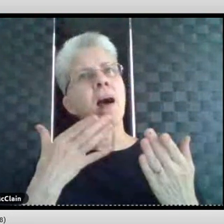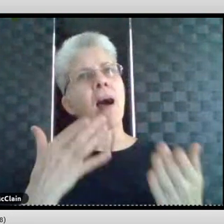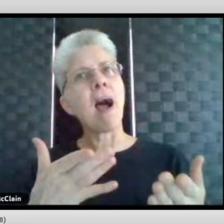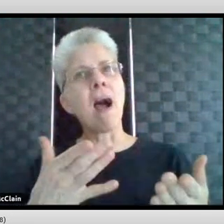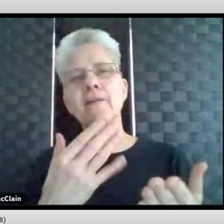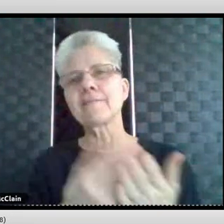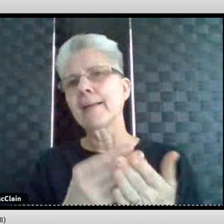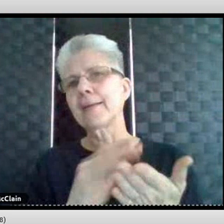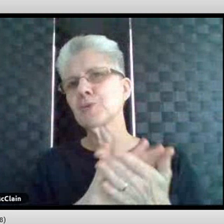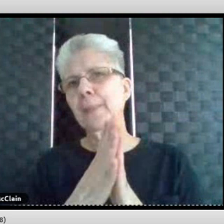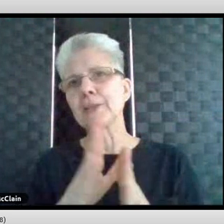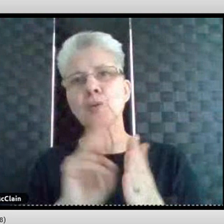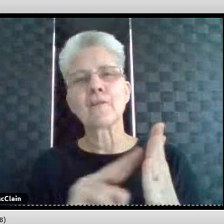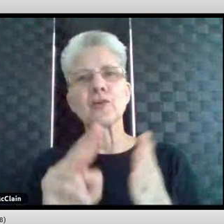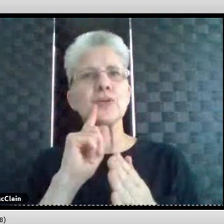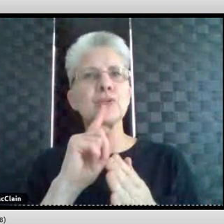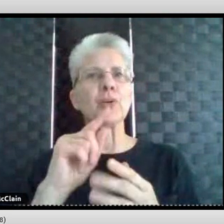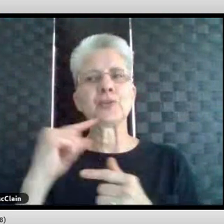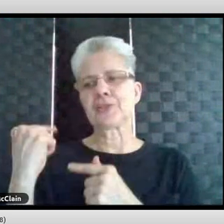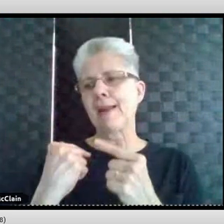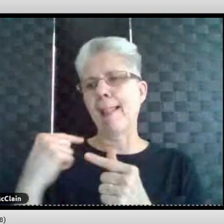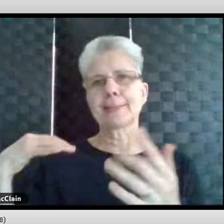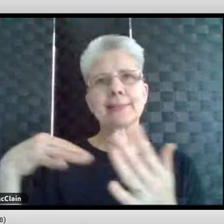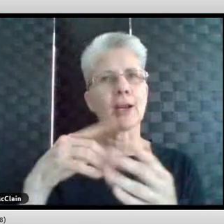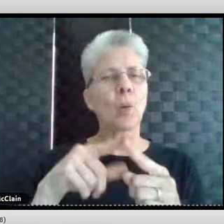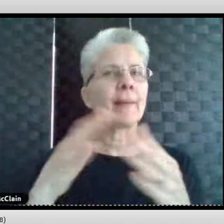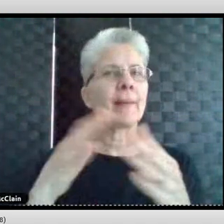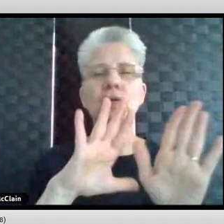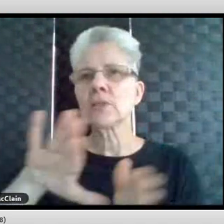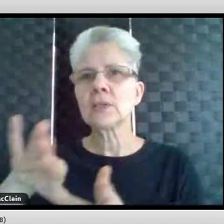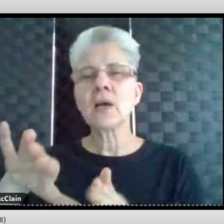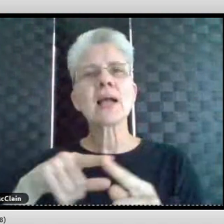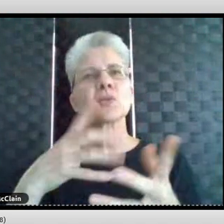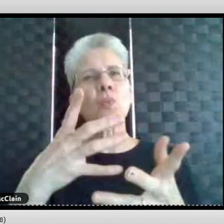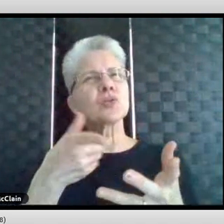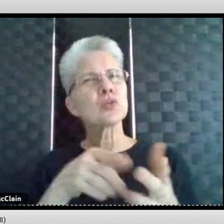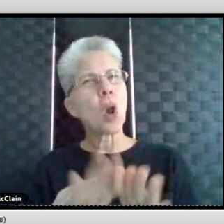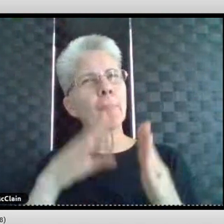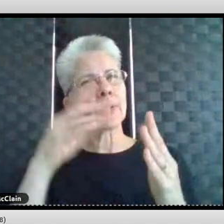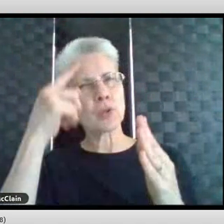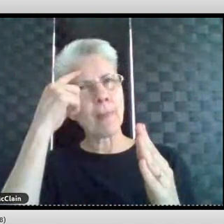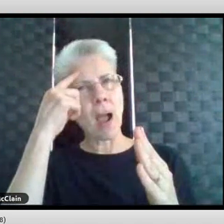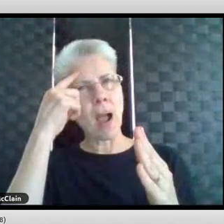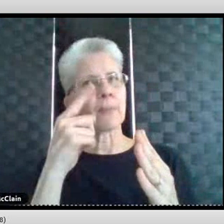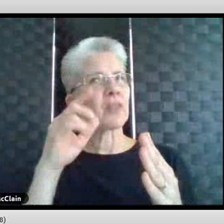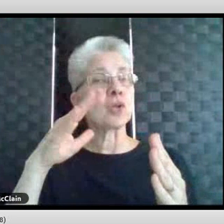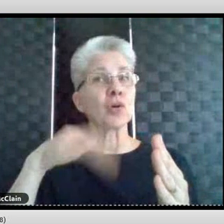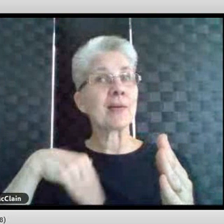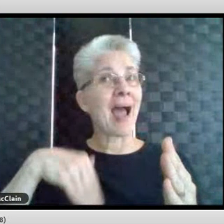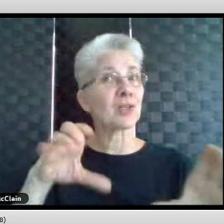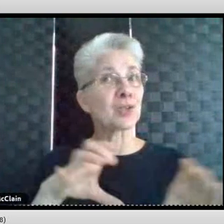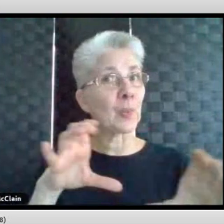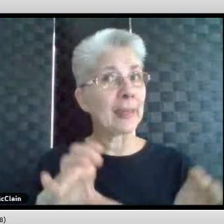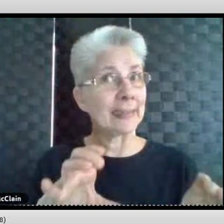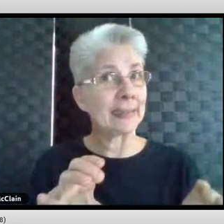or to do a genealogy session or whatever it might be. I just want you to open your mind to something you're not currently doing